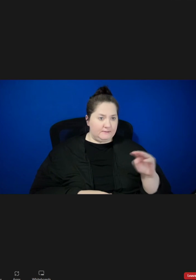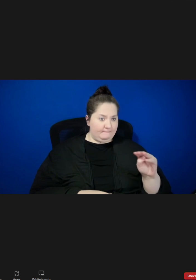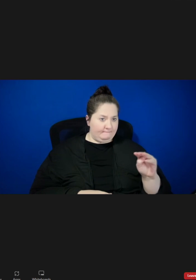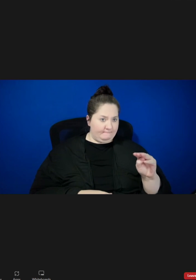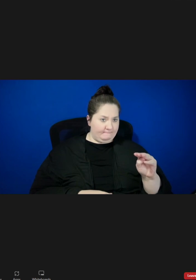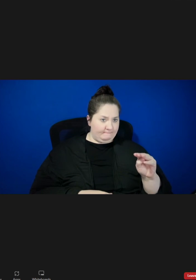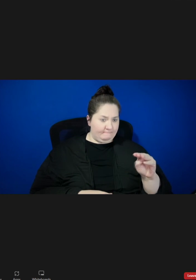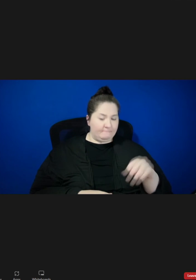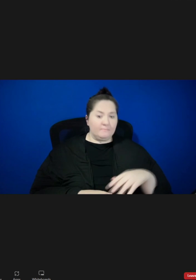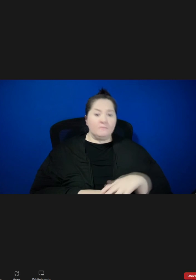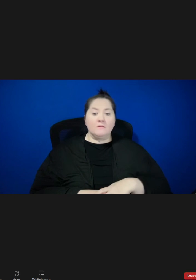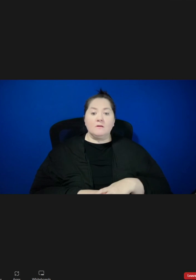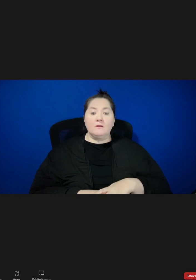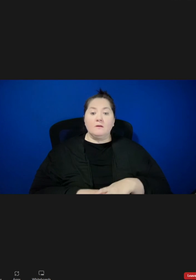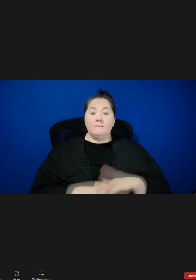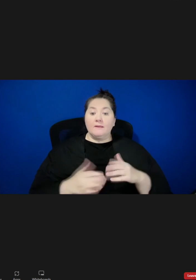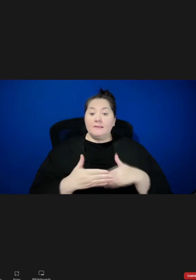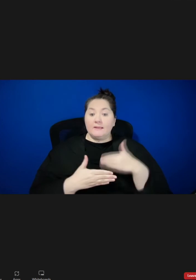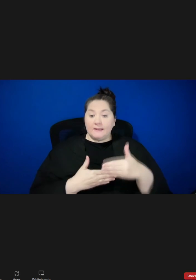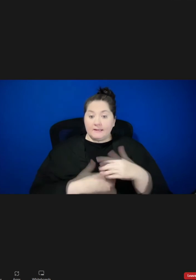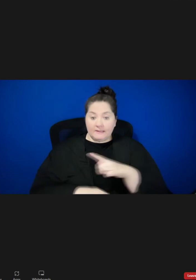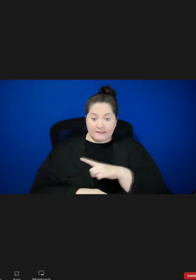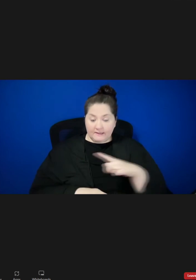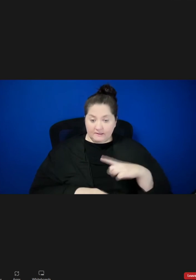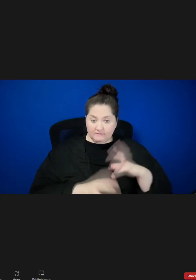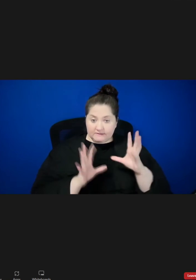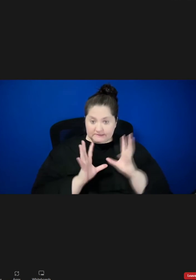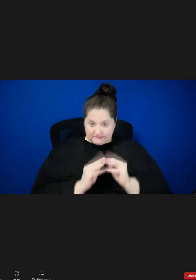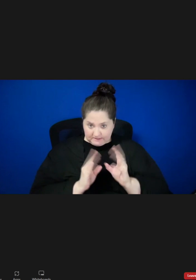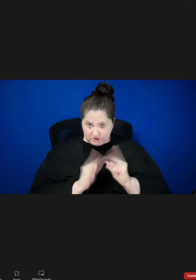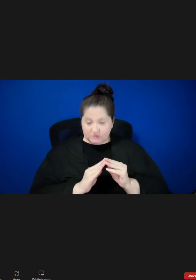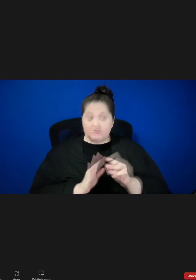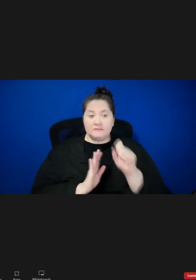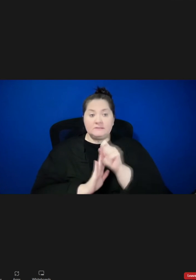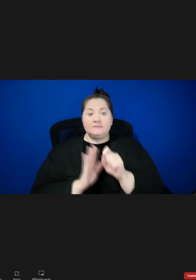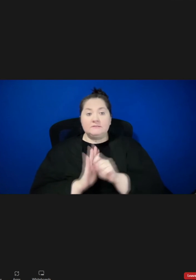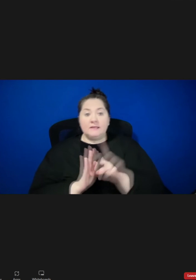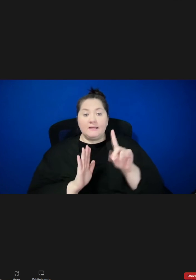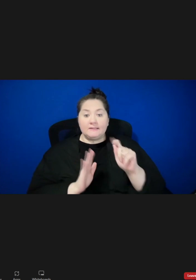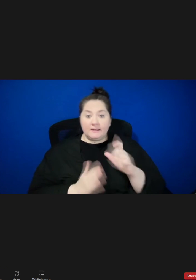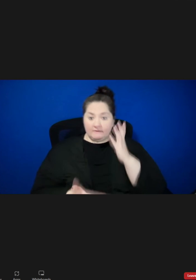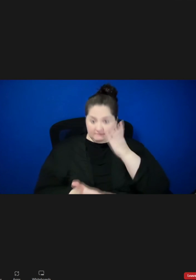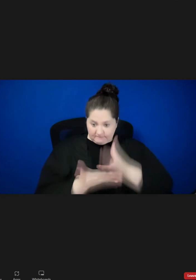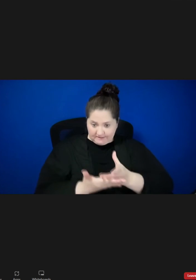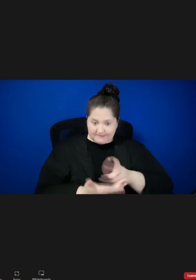Yet the following legislative session, despite state data validating exactly what Dr. Messonnier